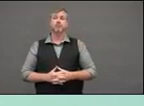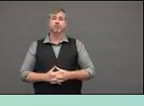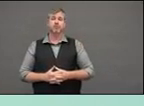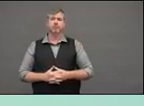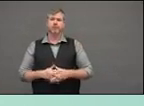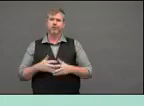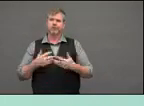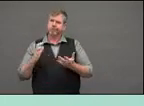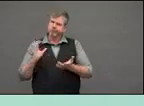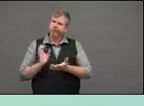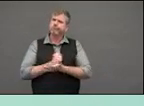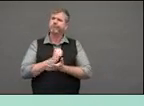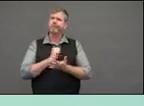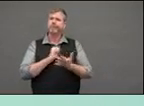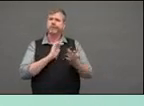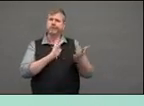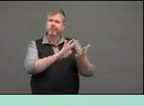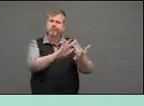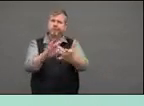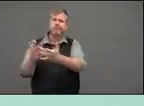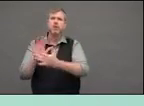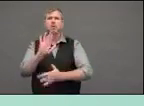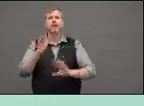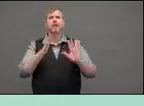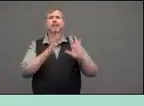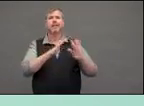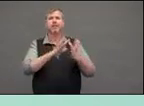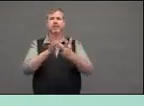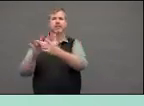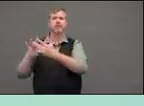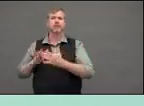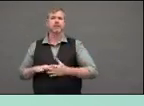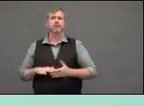you know reach out to maybe a career center